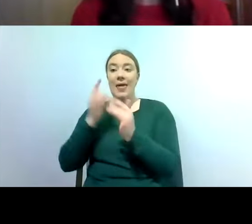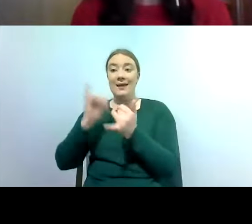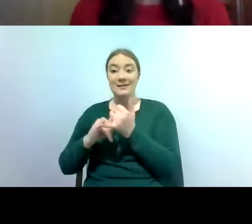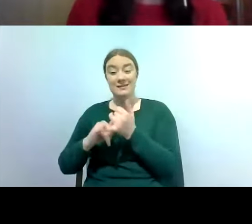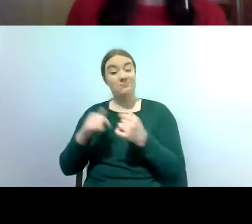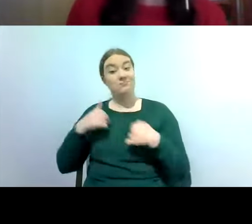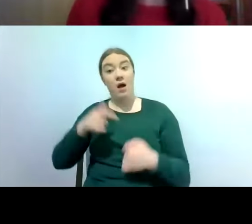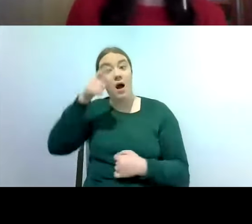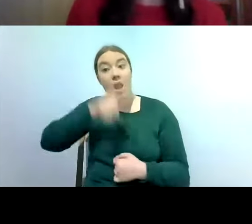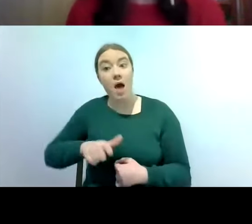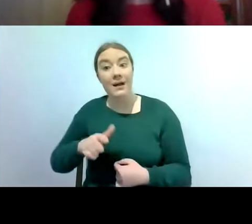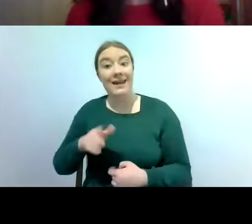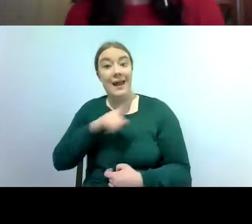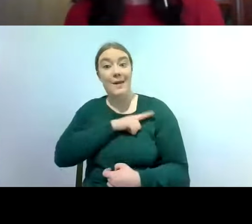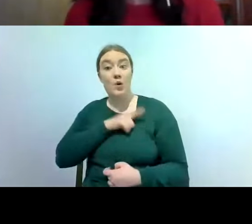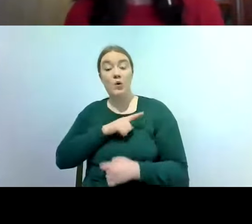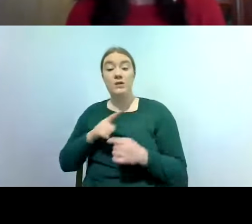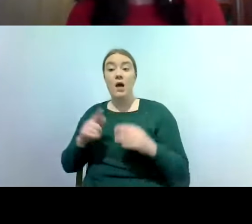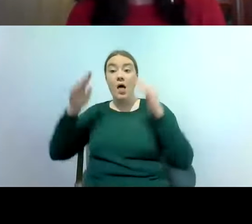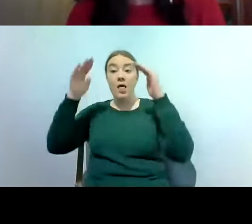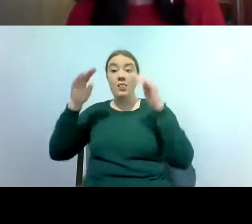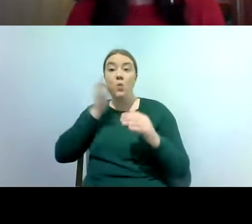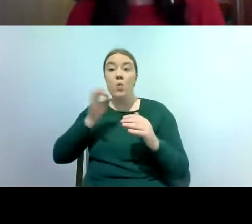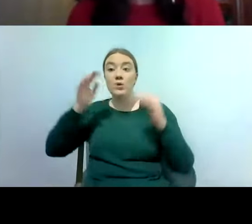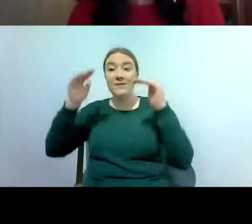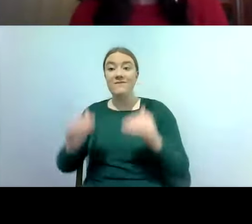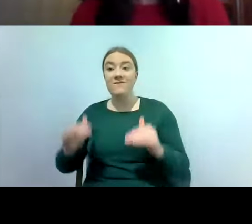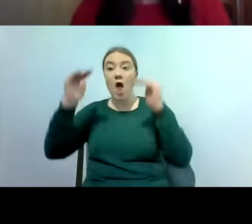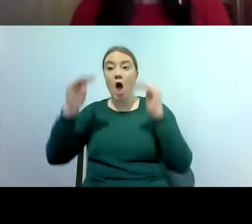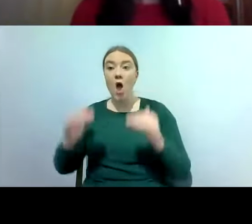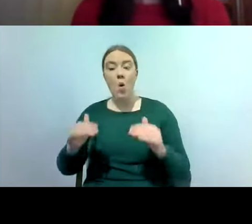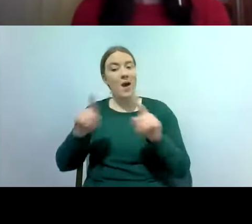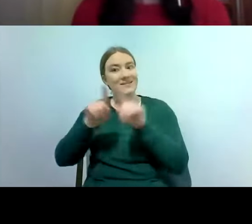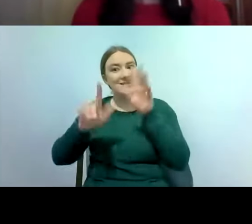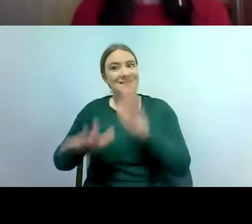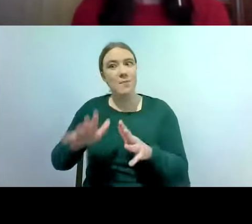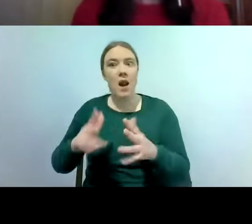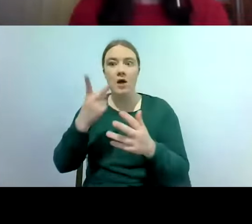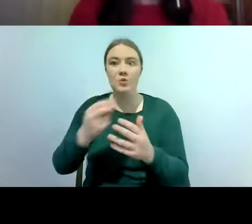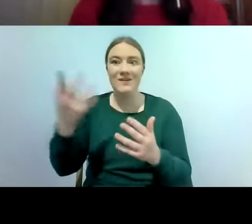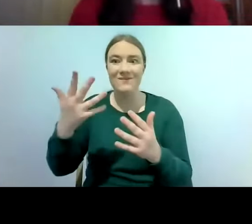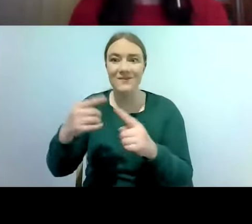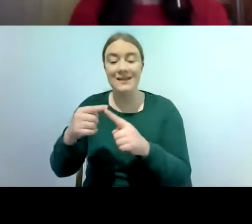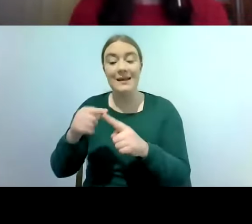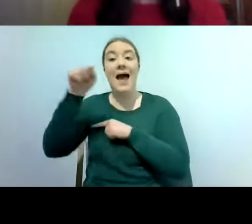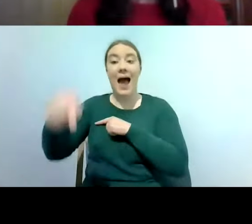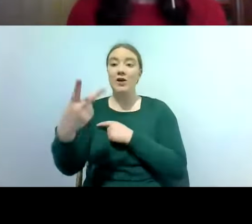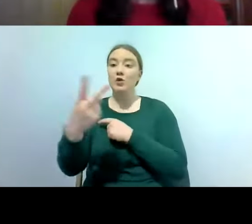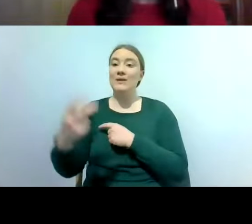from 2015 and 2018 were quite similar but barbell in 2015 just never approached